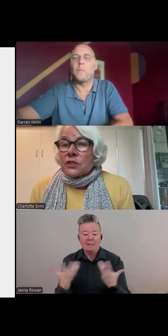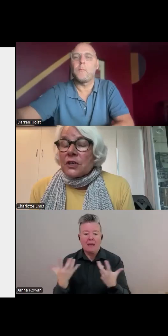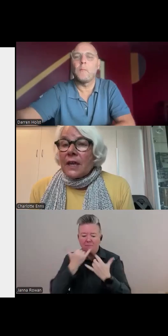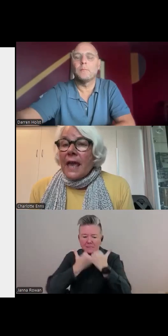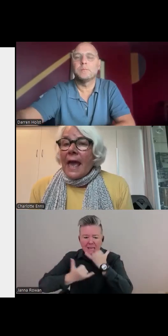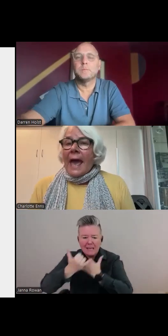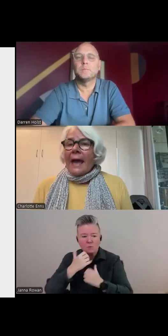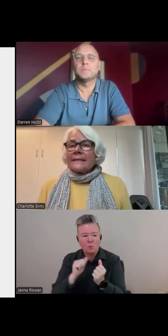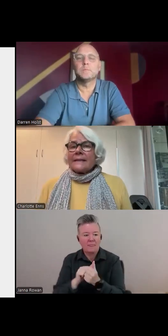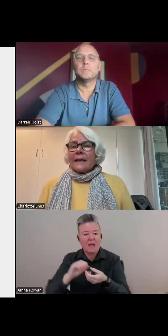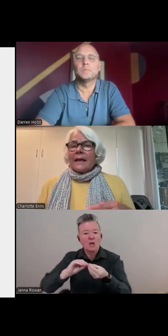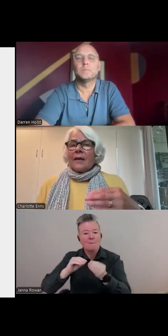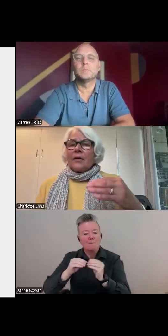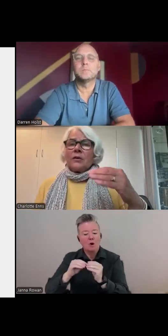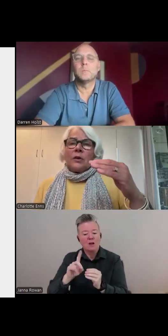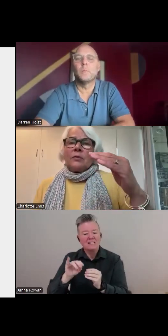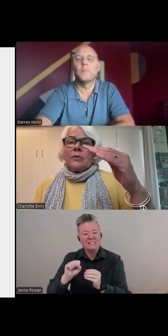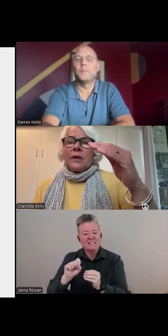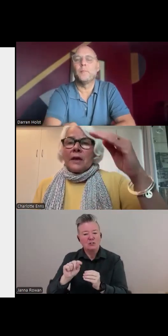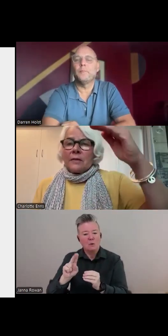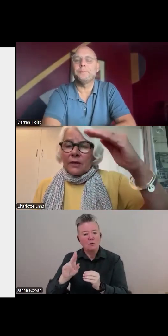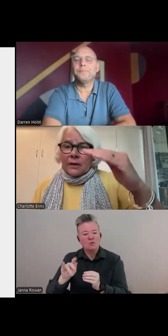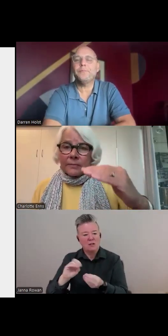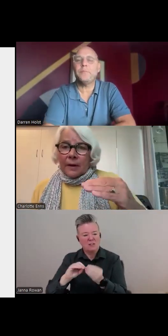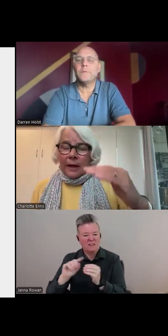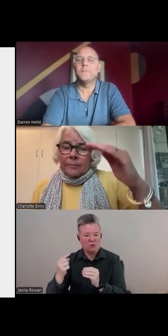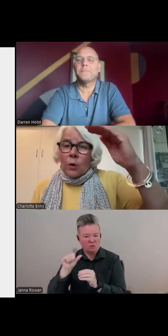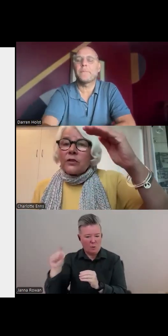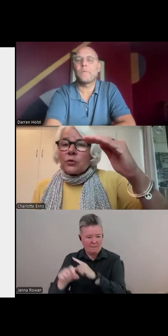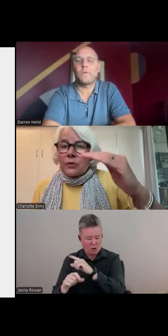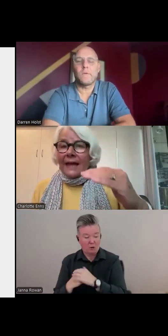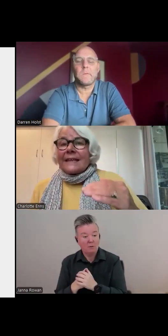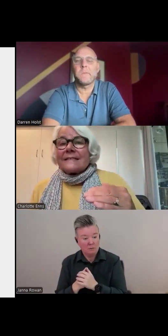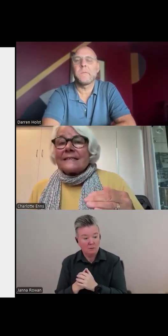in number distribution. And the-the--